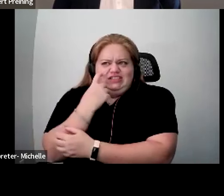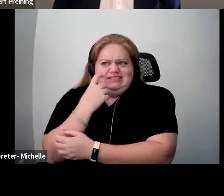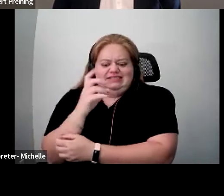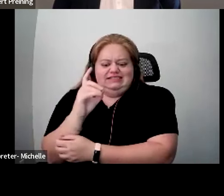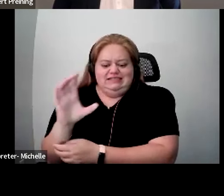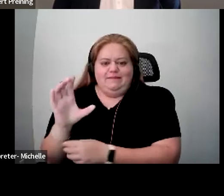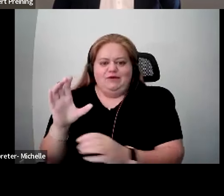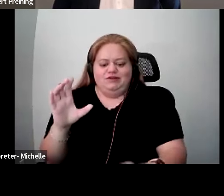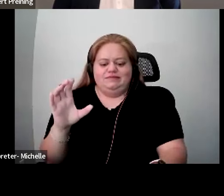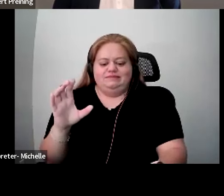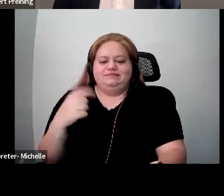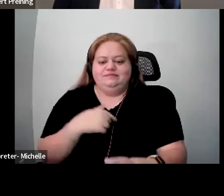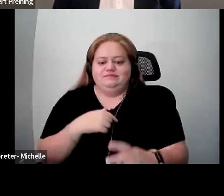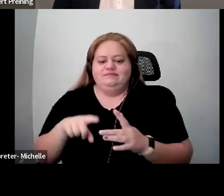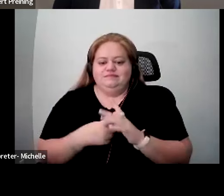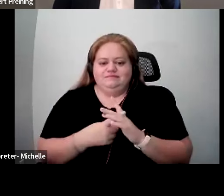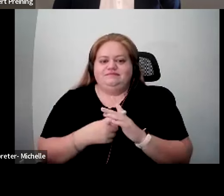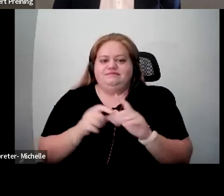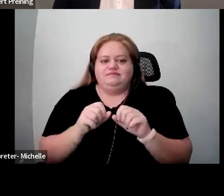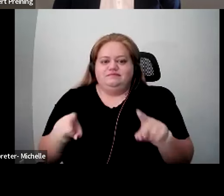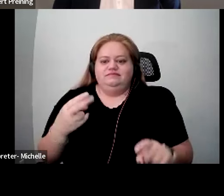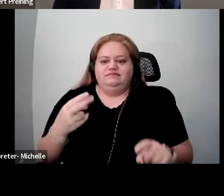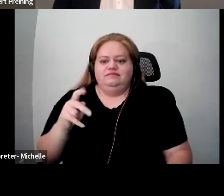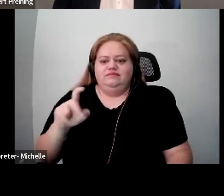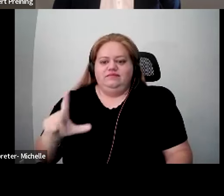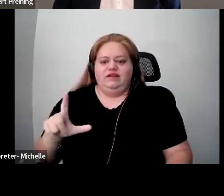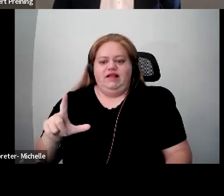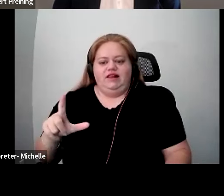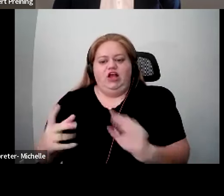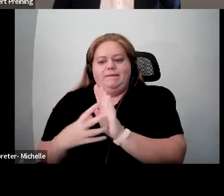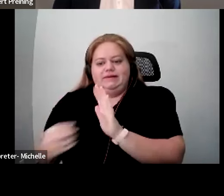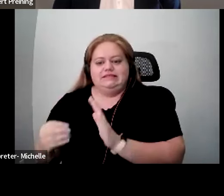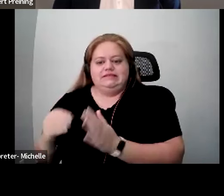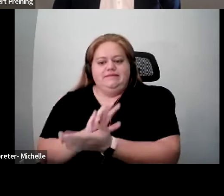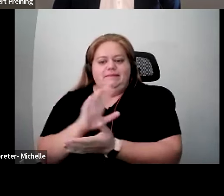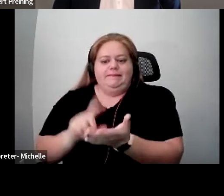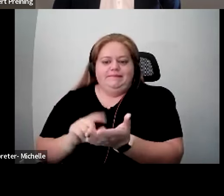is when we started to roll out HTML versions of papers on arXiv.